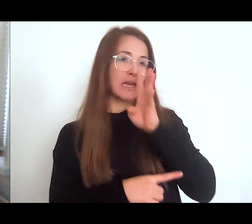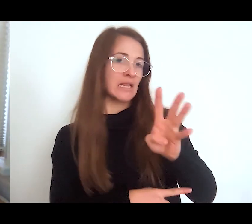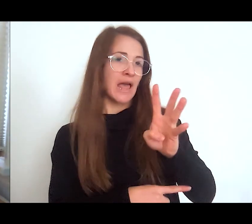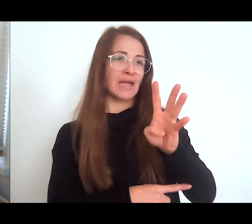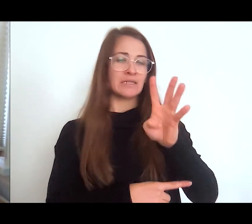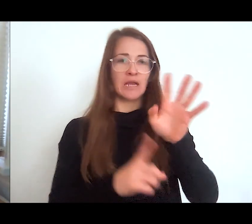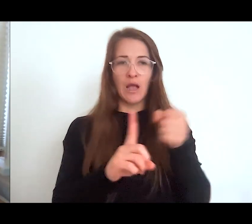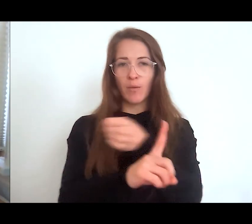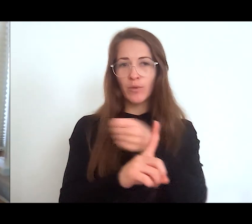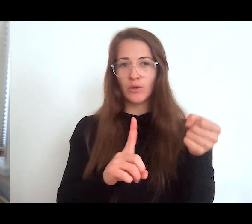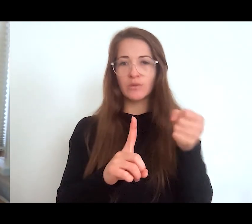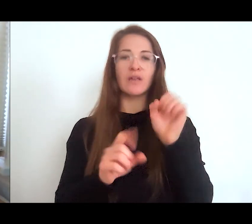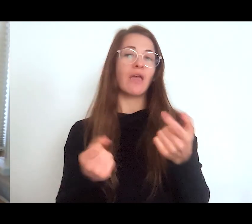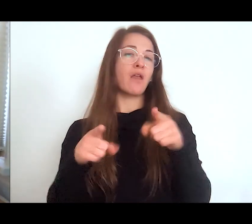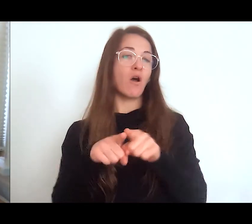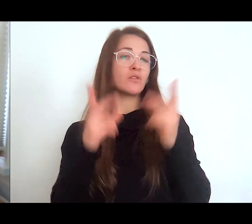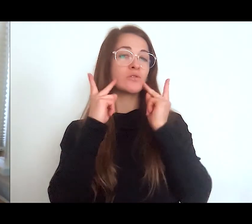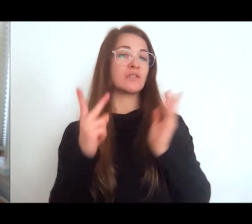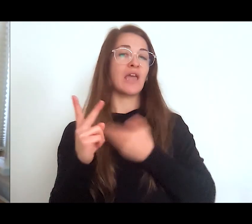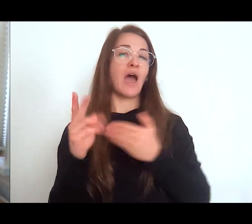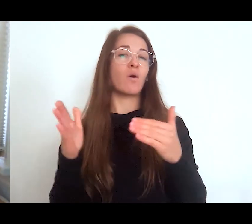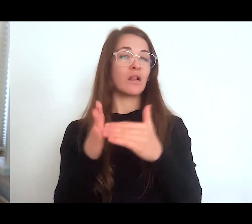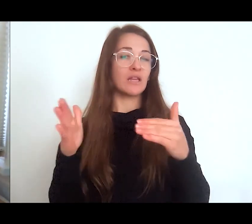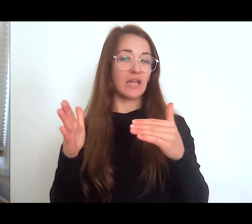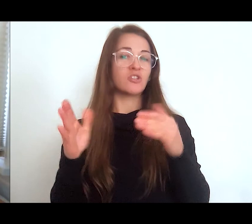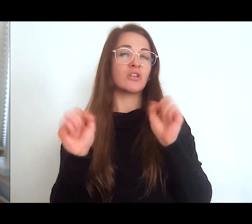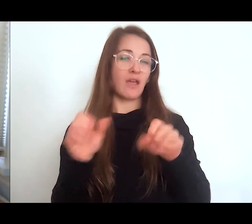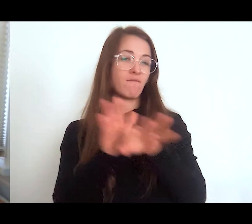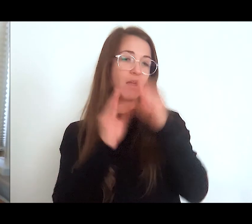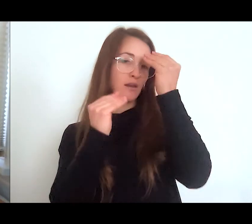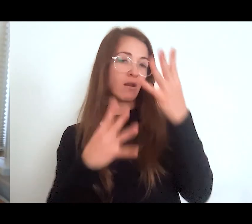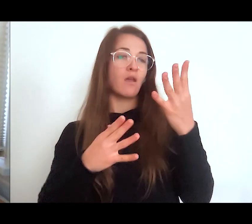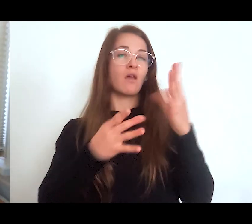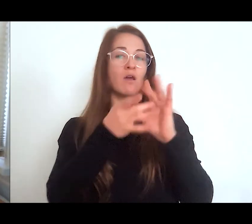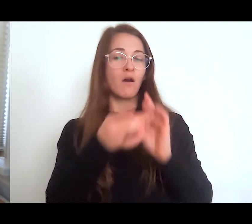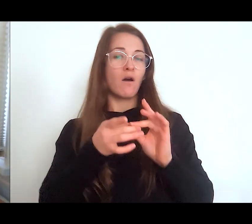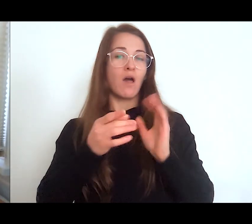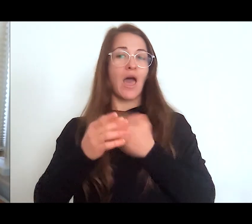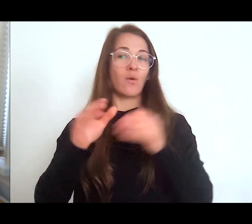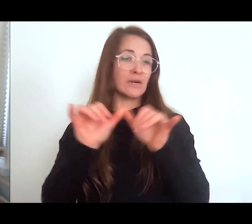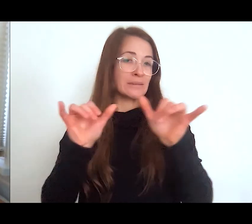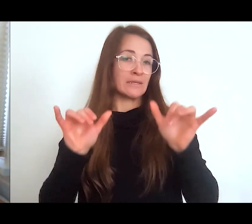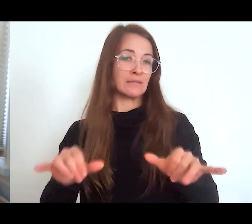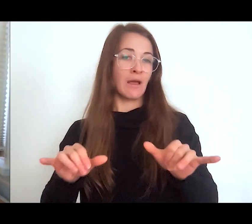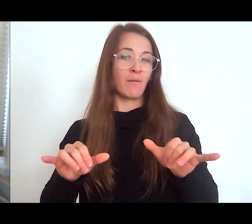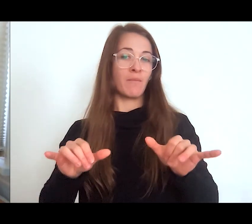ABUSE AND NEGLECT FOR PEOPLE WITH DISABILITIES. YOU CAN LOOK AT OUR LITIGATION